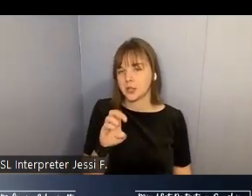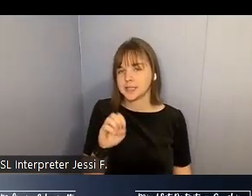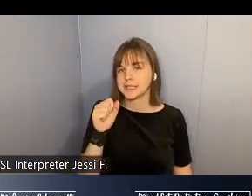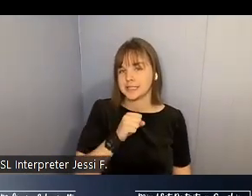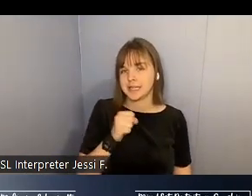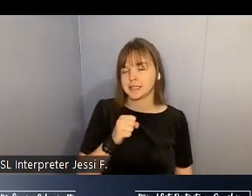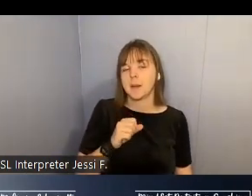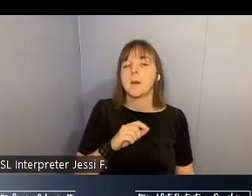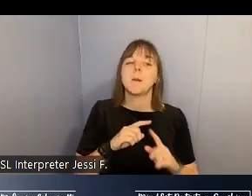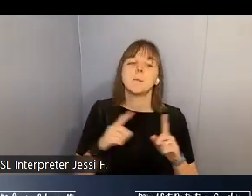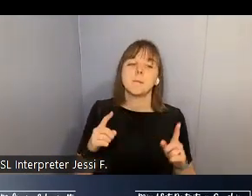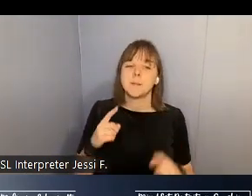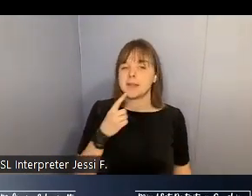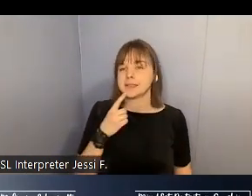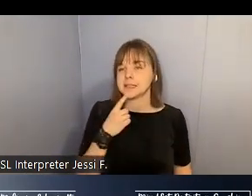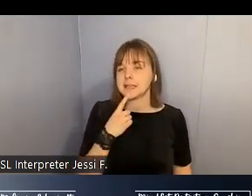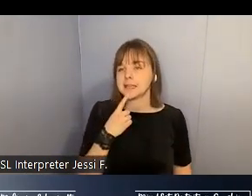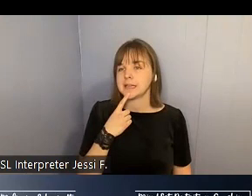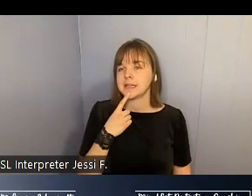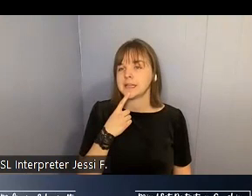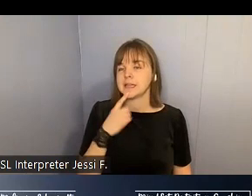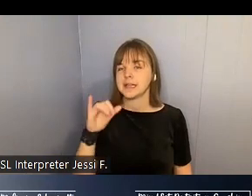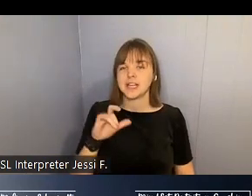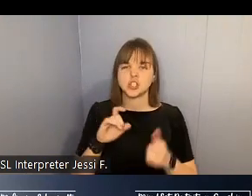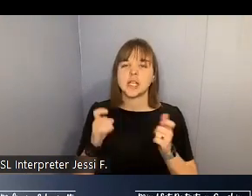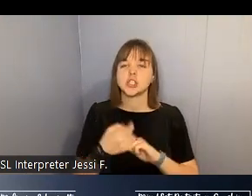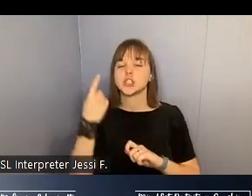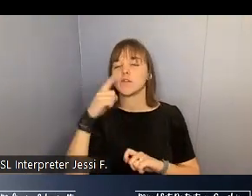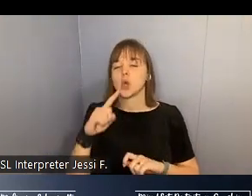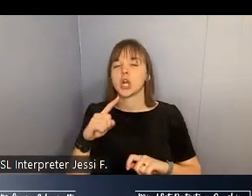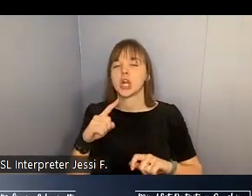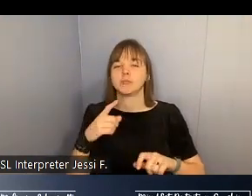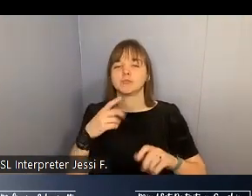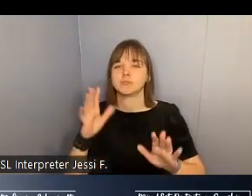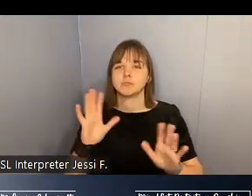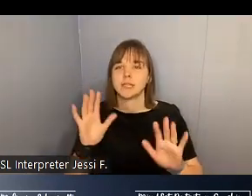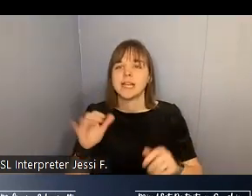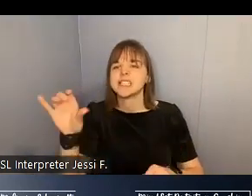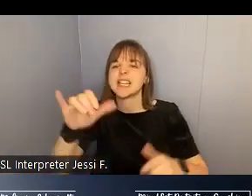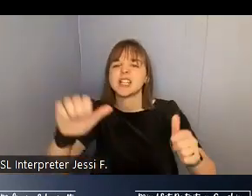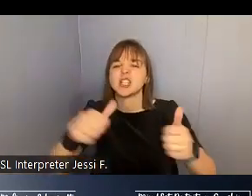by putting a time limit on change. They either do it overtly, like a 30-day challenge--